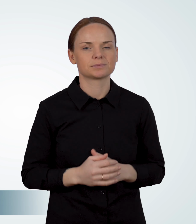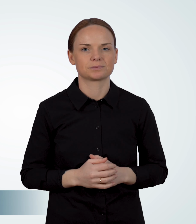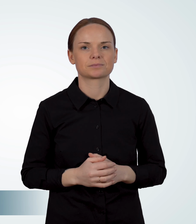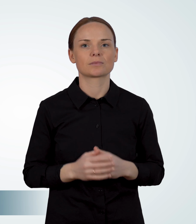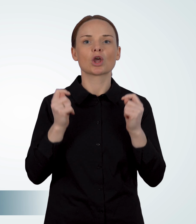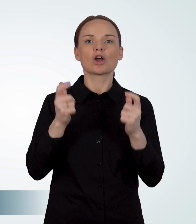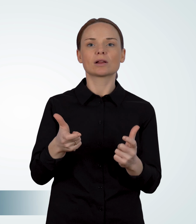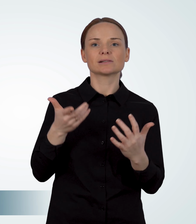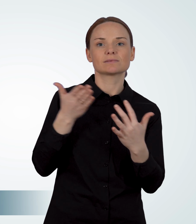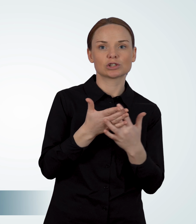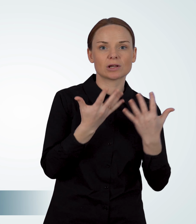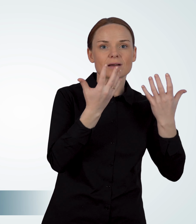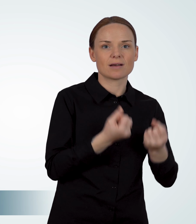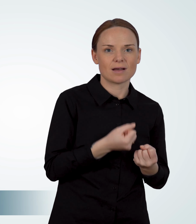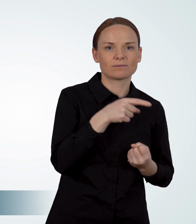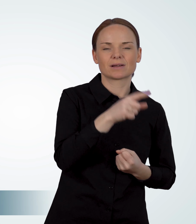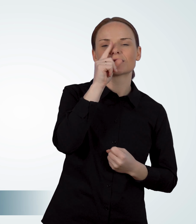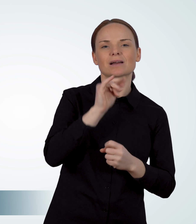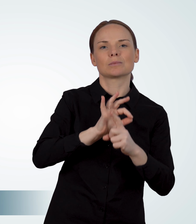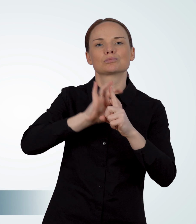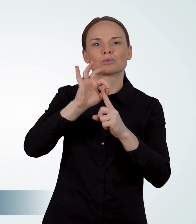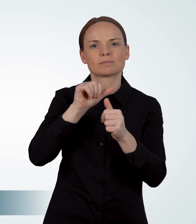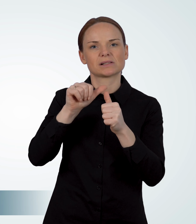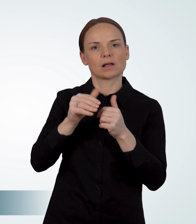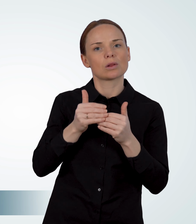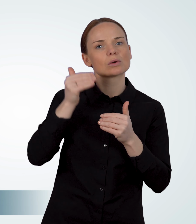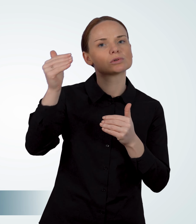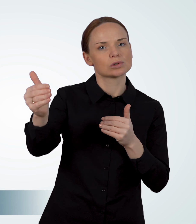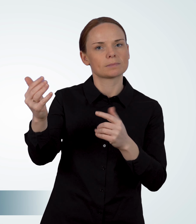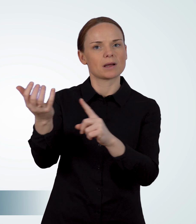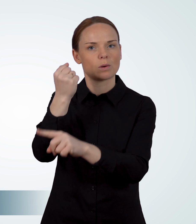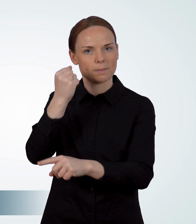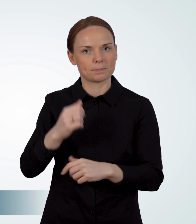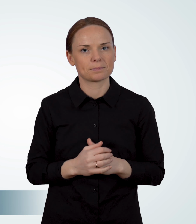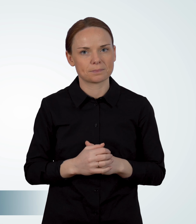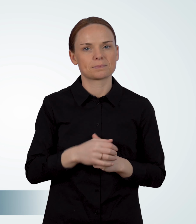Early intervention could reduce this risk.Early intervention can improve long-term outcomes.